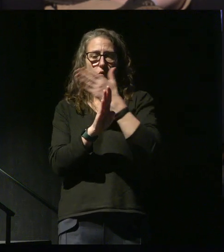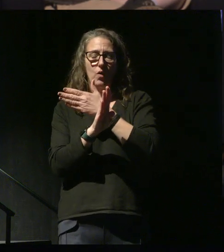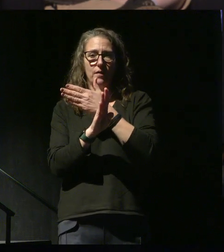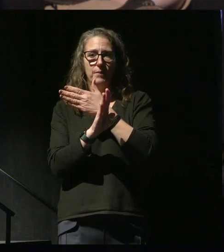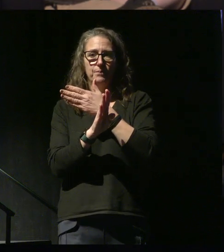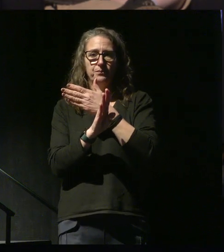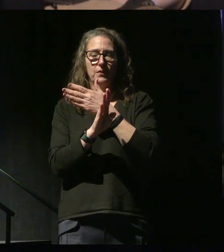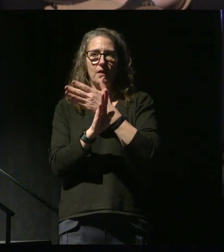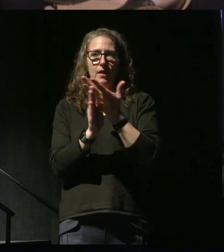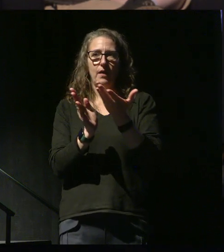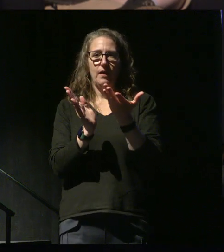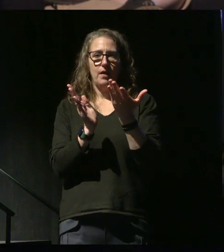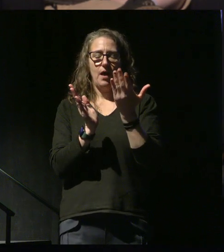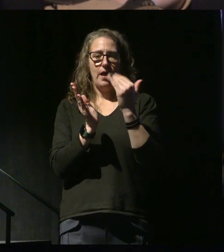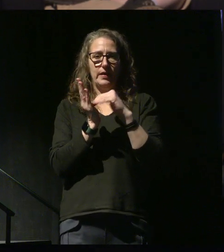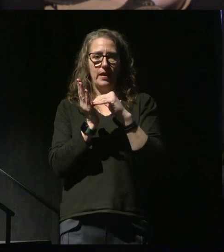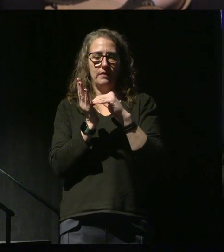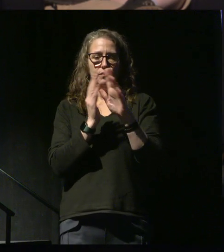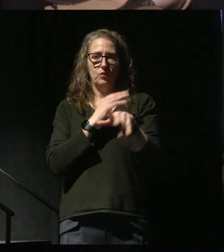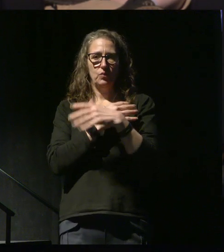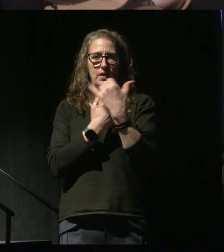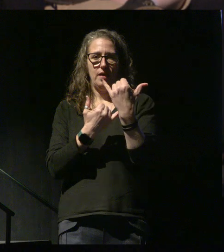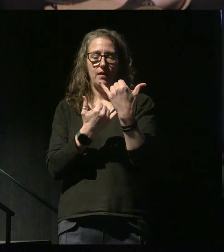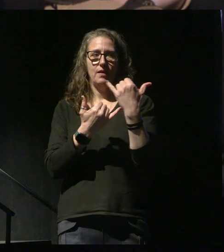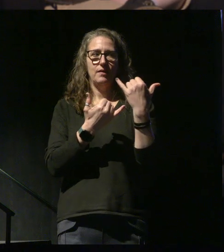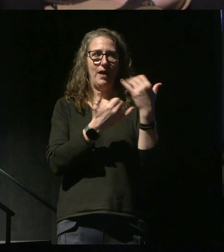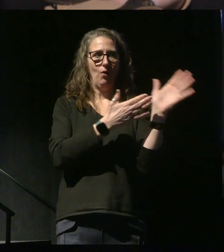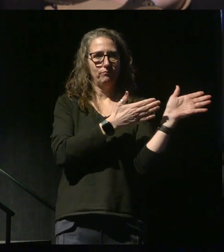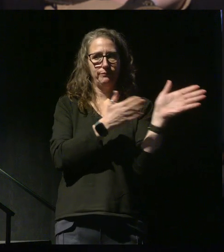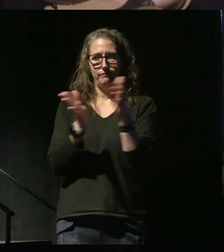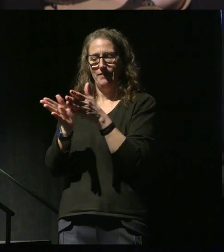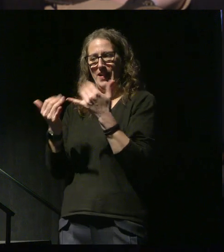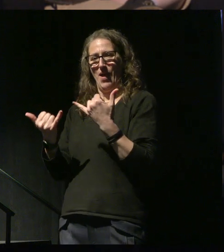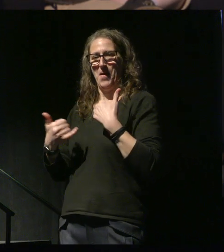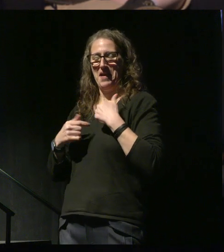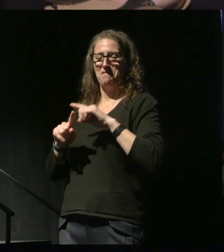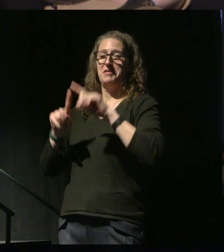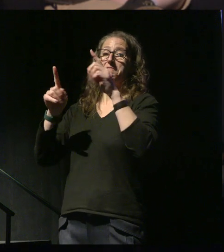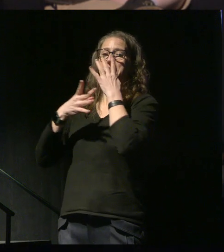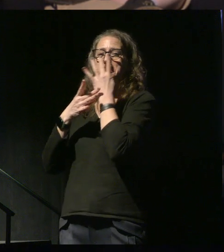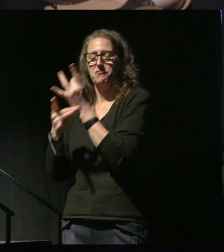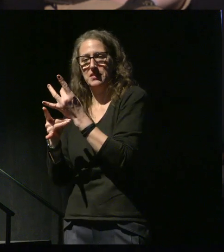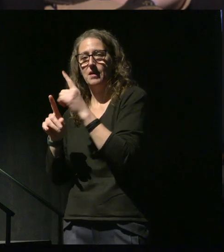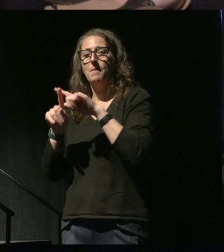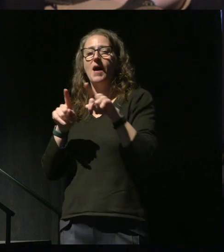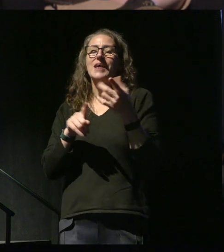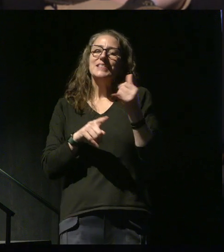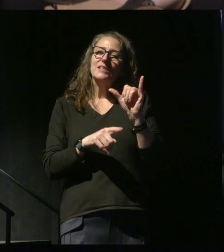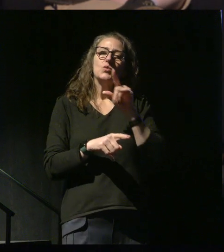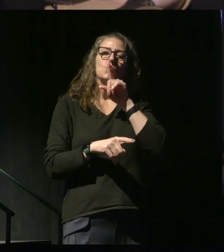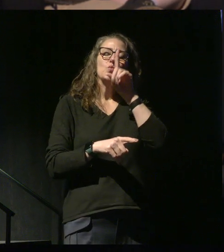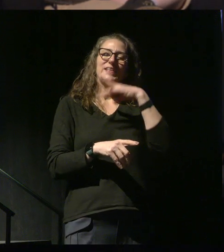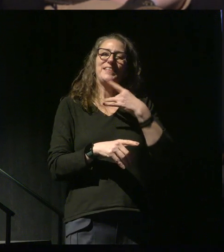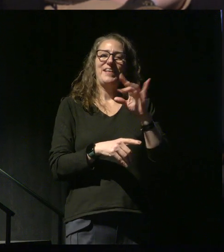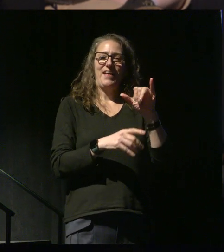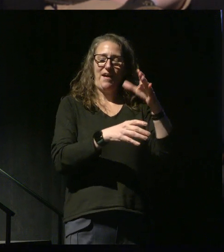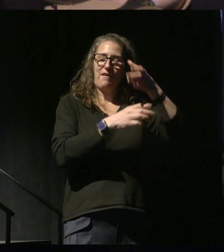Like, you know I have different interests now, but I still really like this concept of a gang of trans